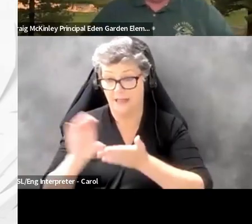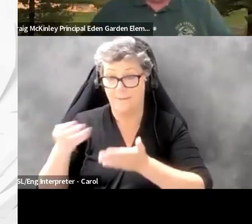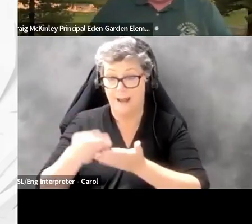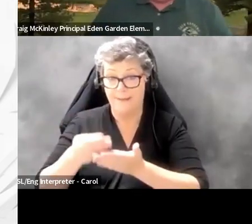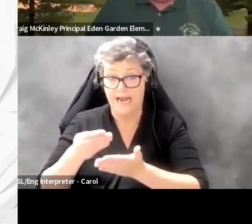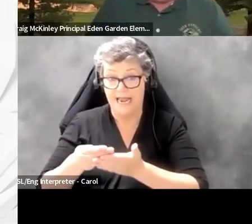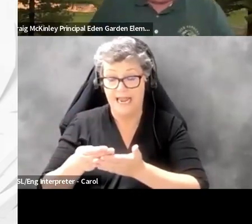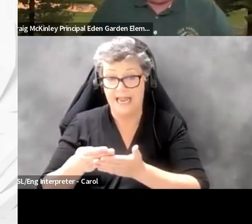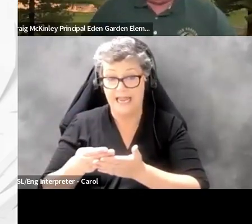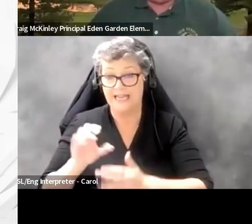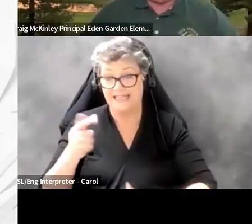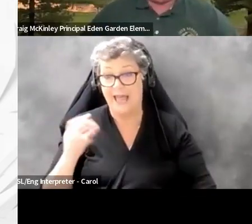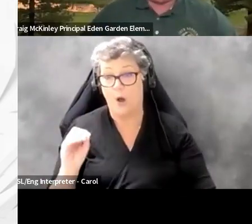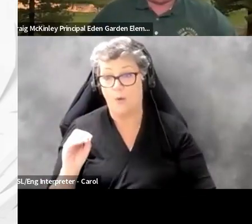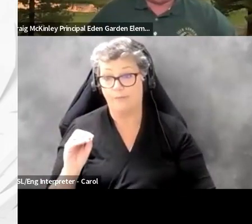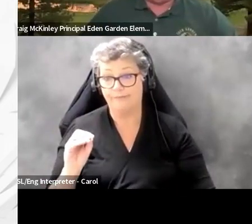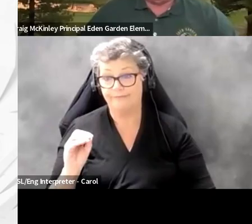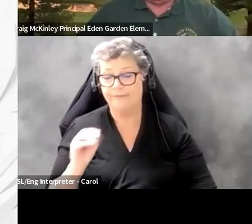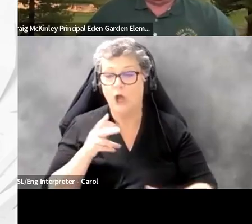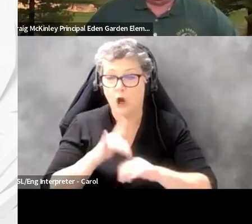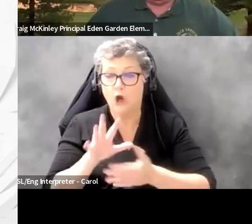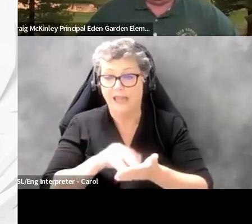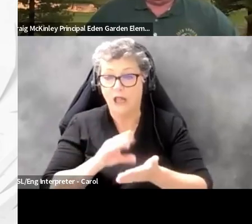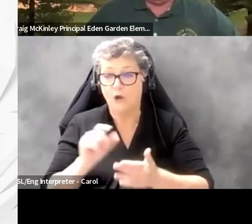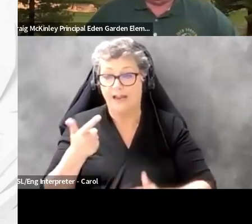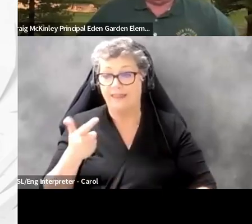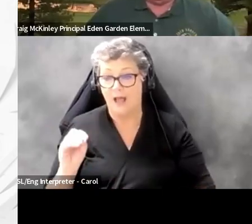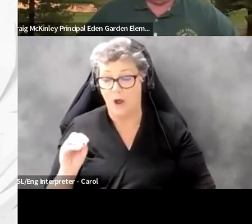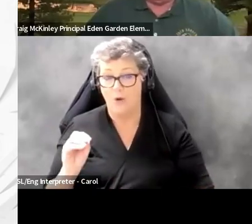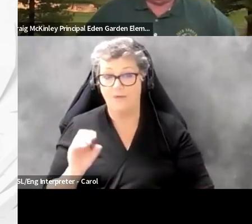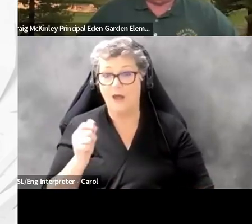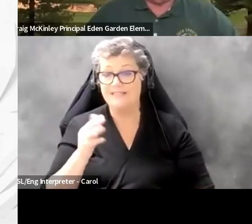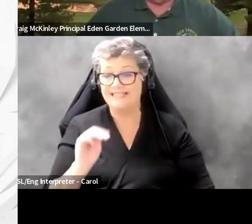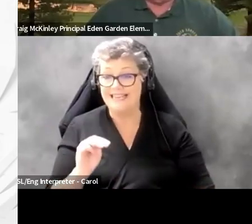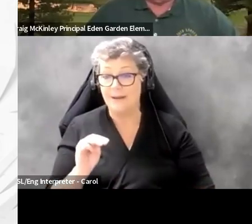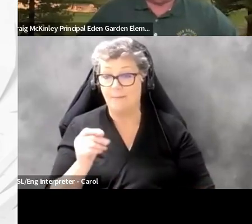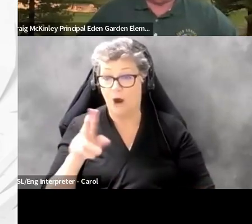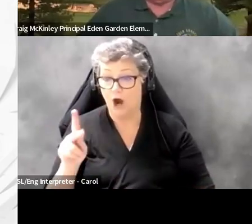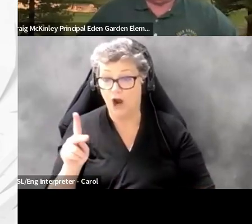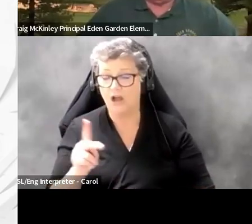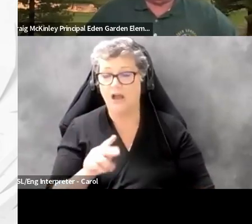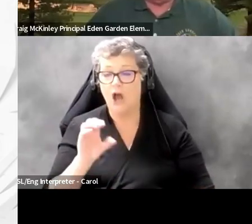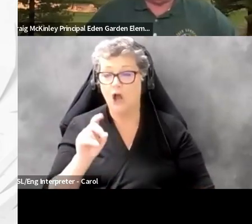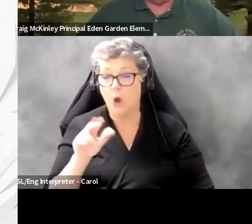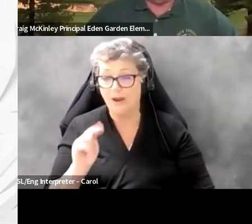earlier is Lego. So Early Learning Lego. That was STEAM Park. That was Coding Express. I'm also in